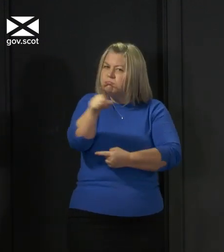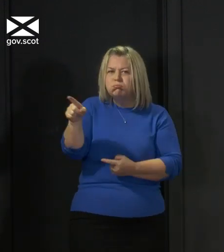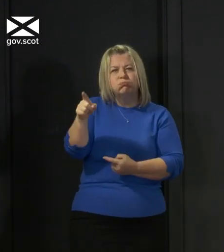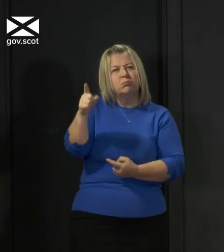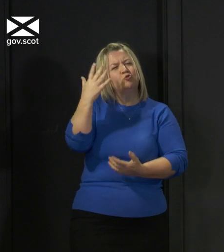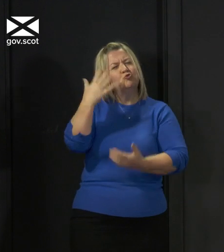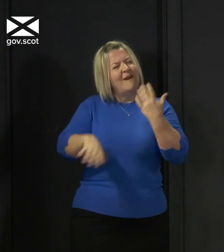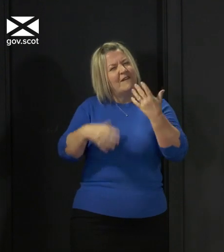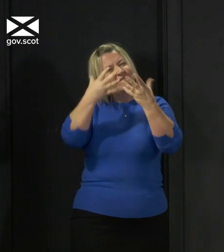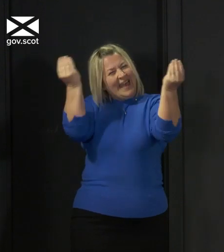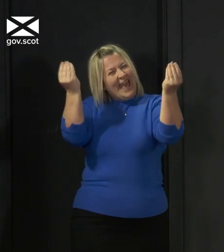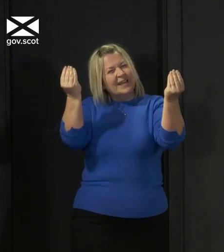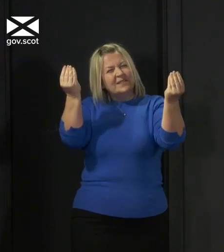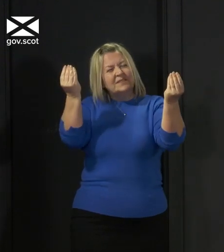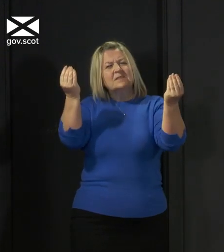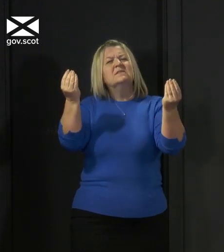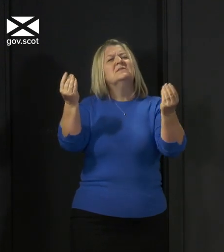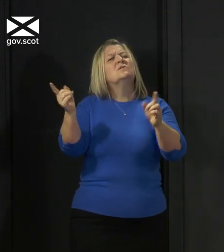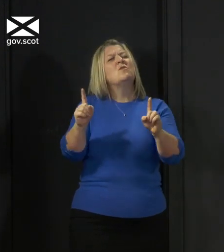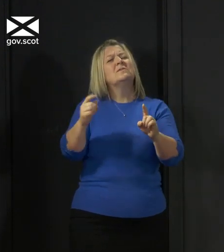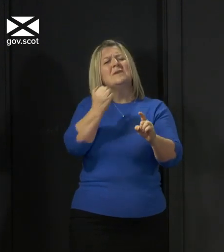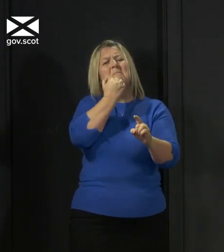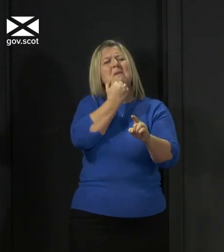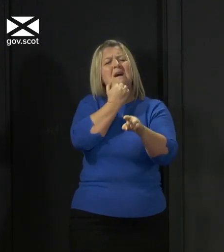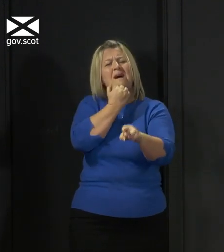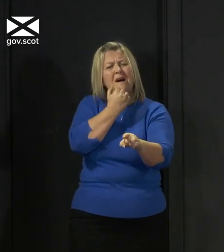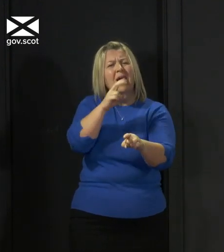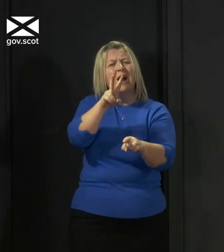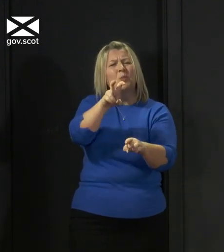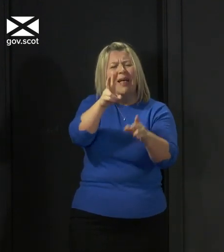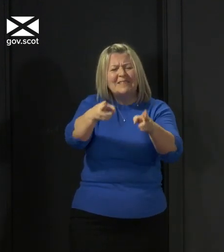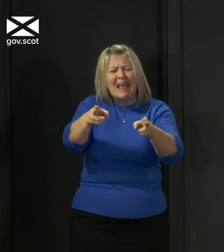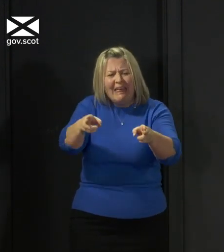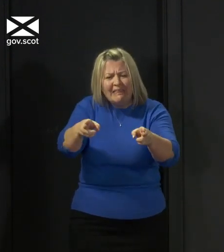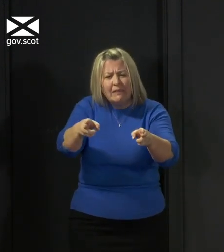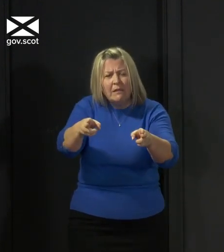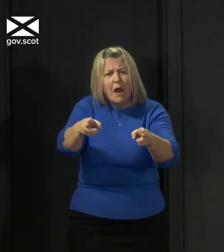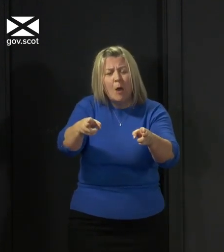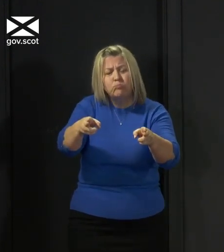human reality behind these statistics each death represents a loved individual